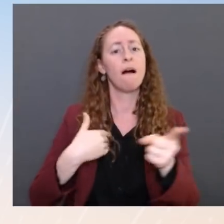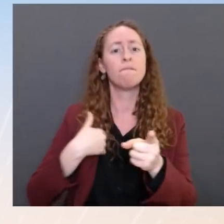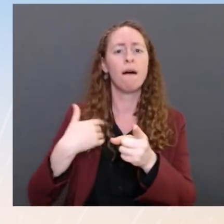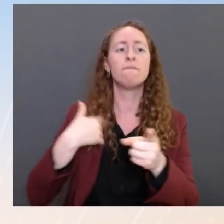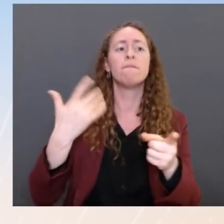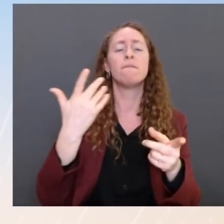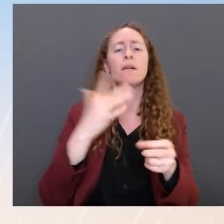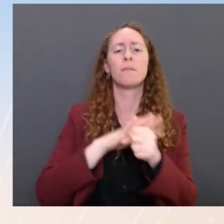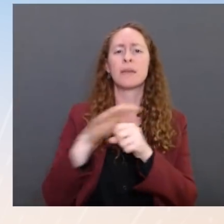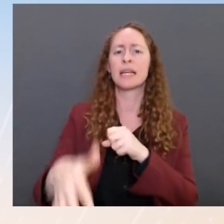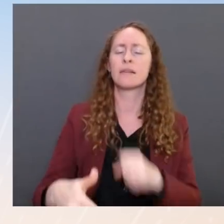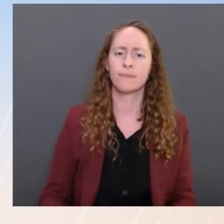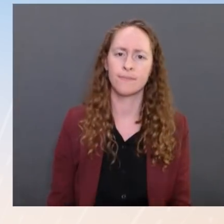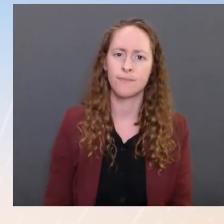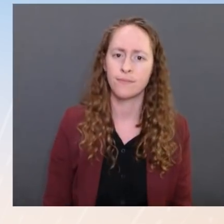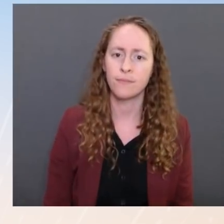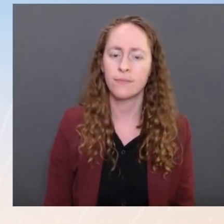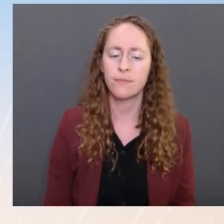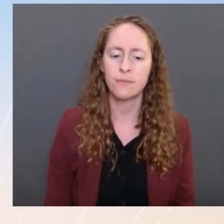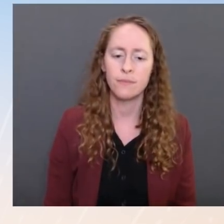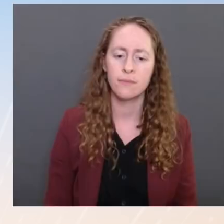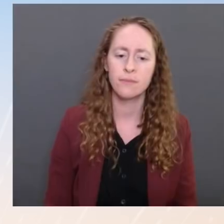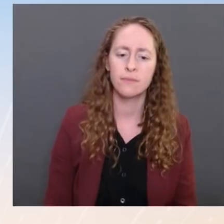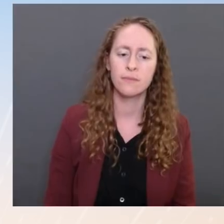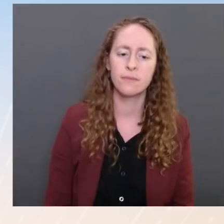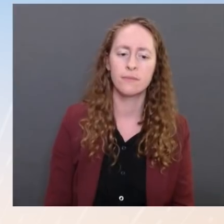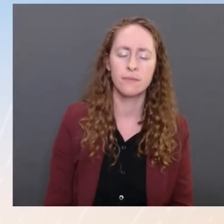you know, record-high nominal gasoline prices again today,